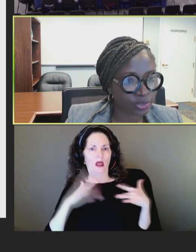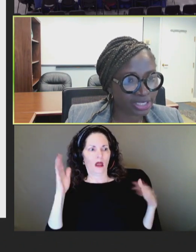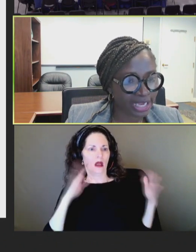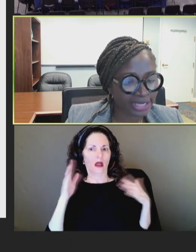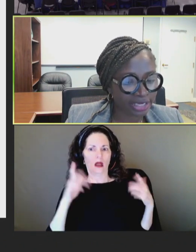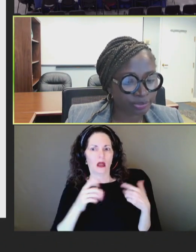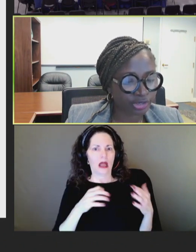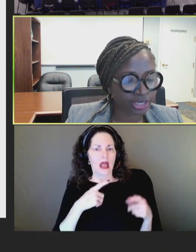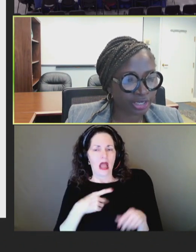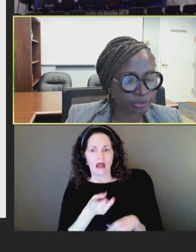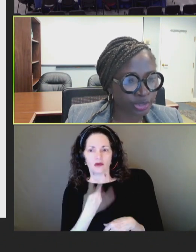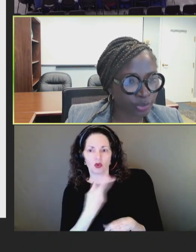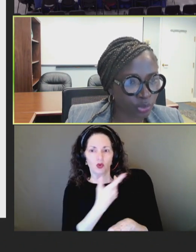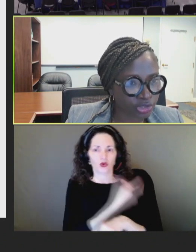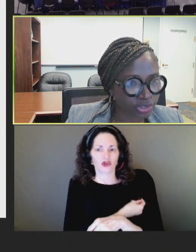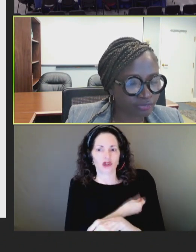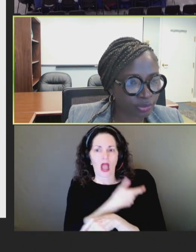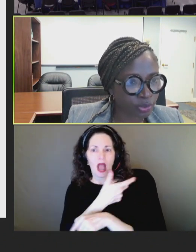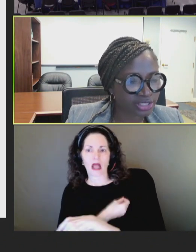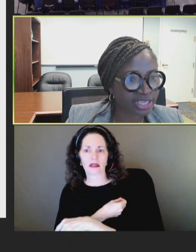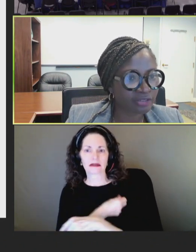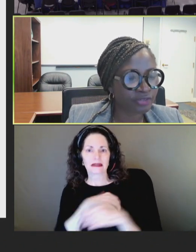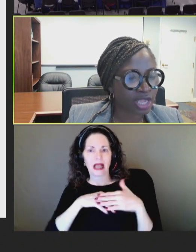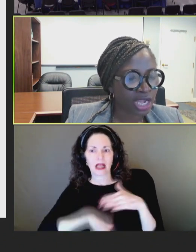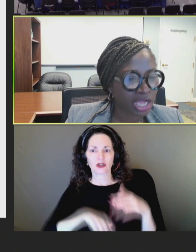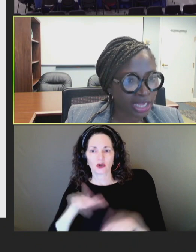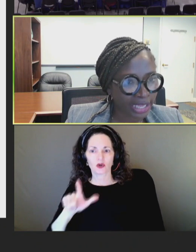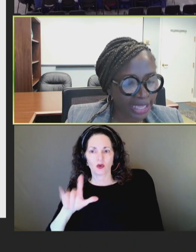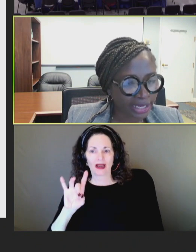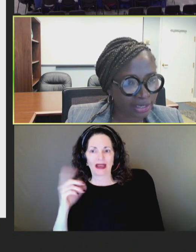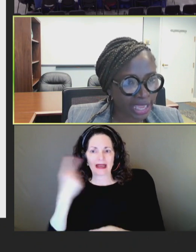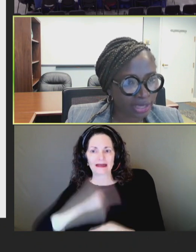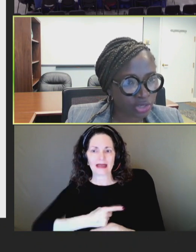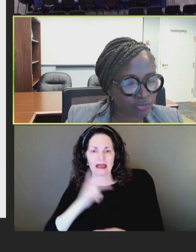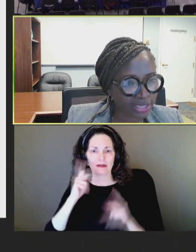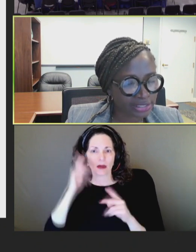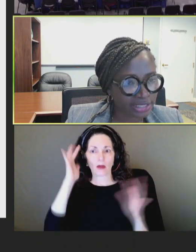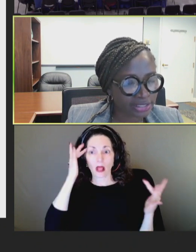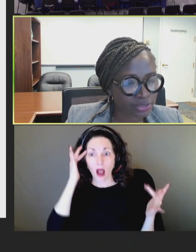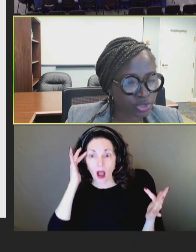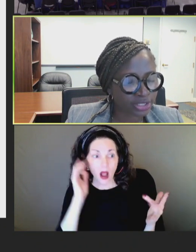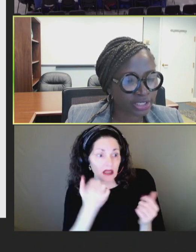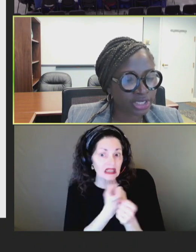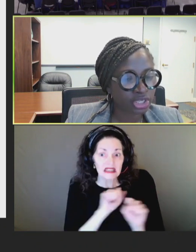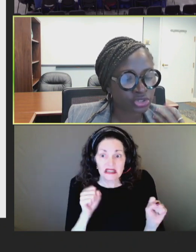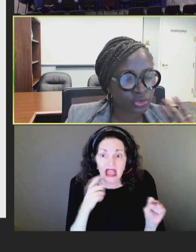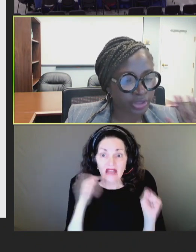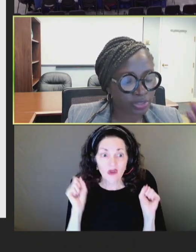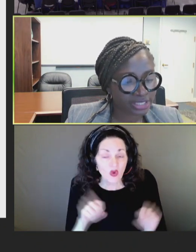28-day period, people wondering if you were safe. Can you vaccinate this quickly? So, there was